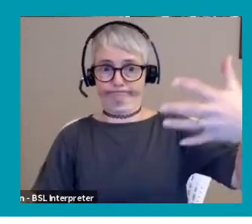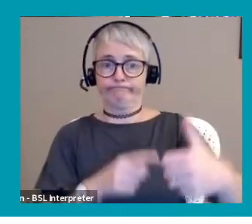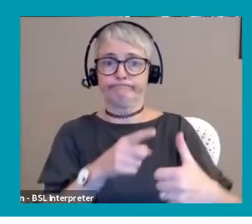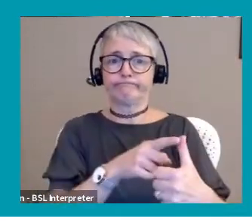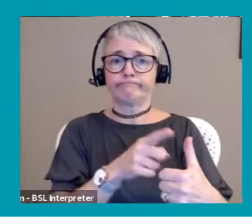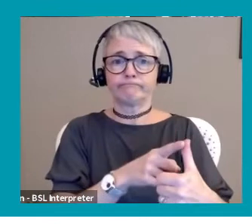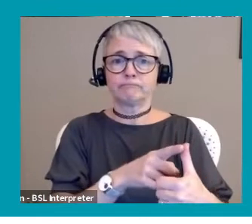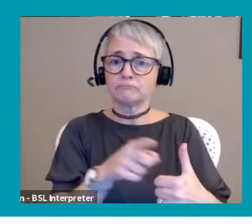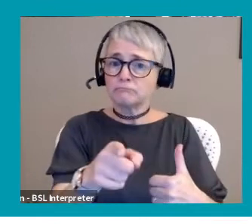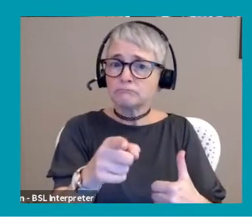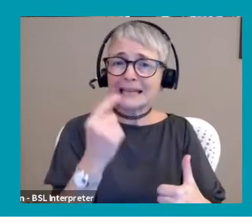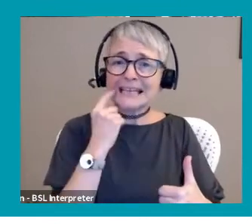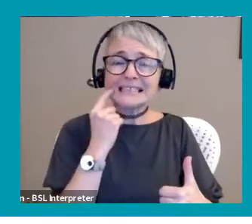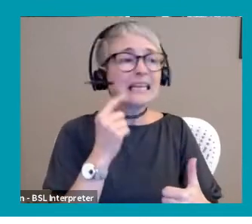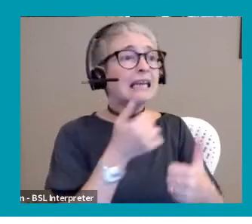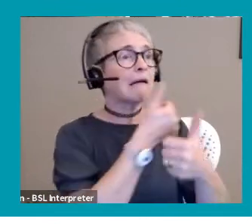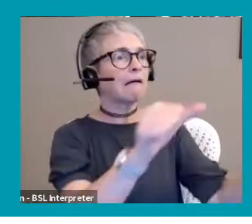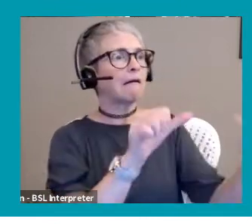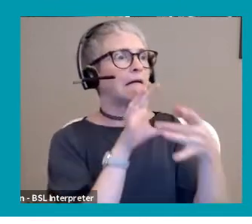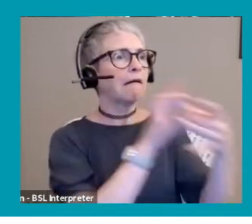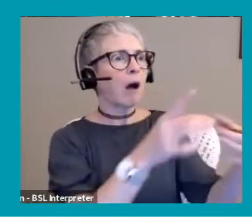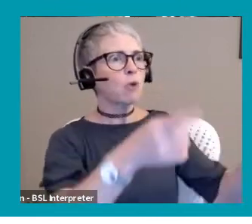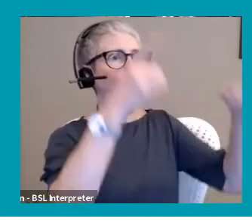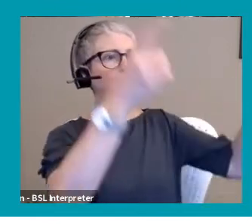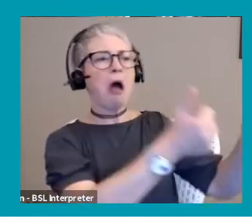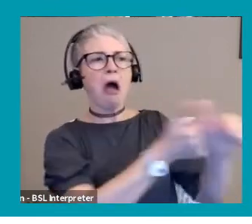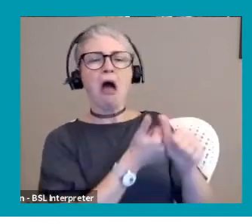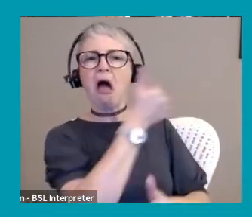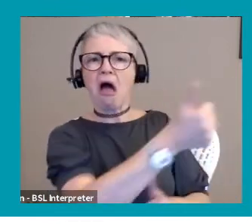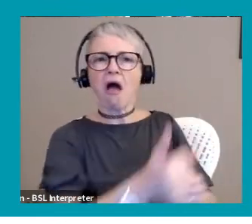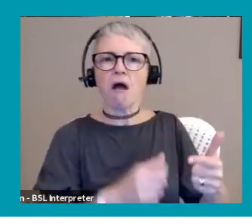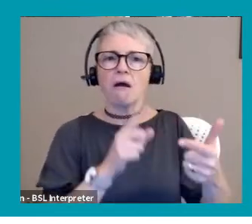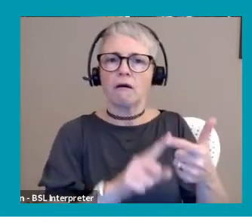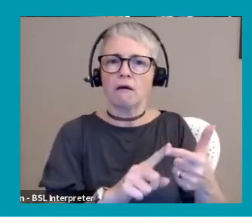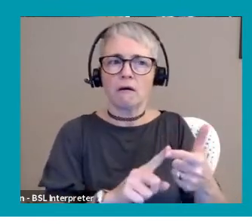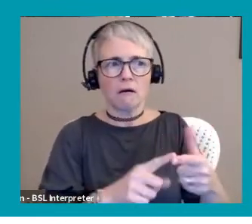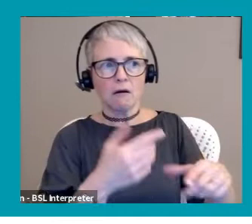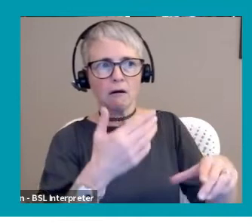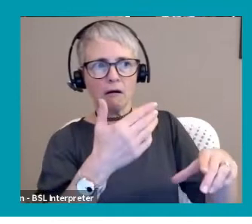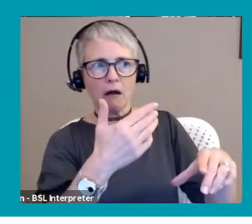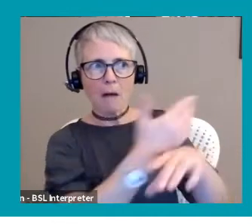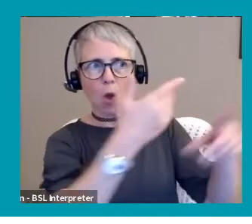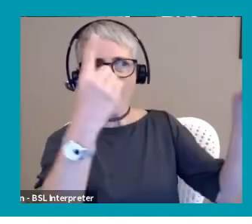Finding disability friendly employers. Two: how to find employers like mine.